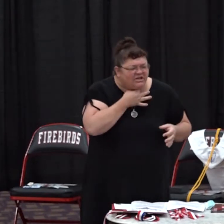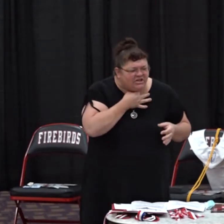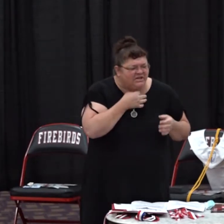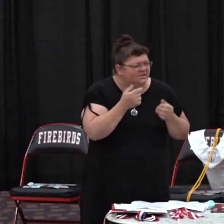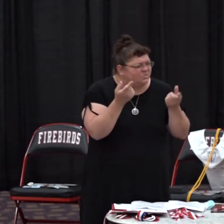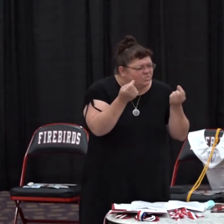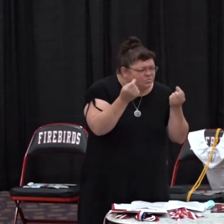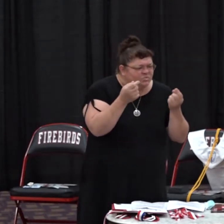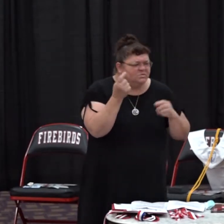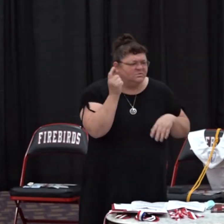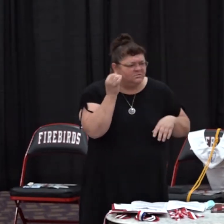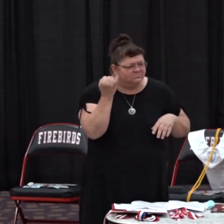last year in the Spring.